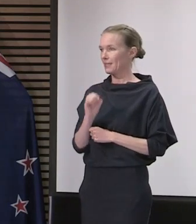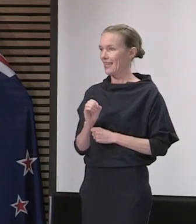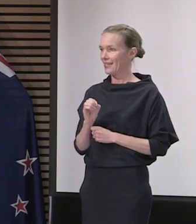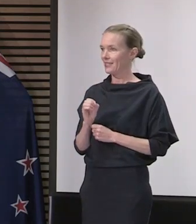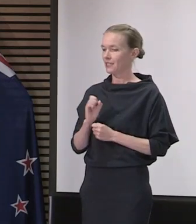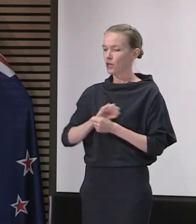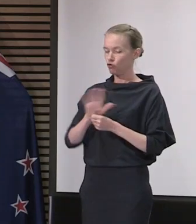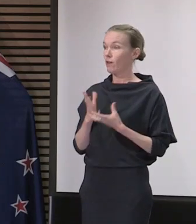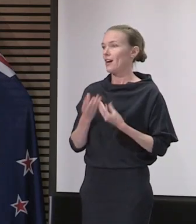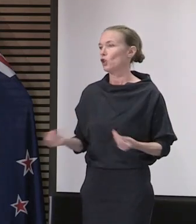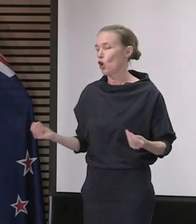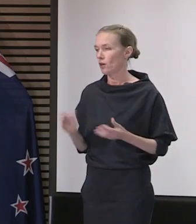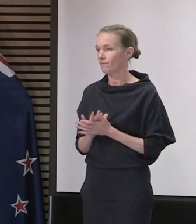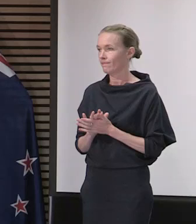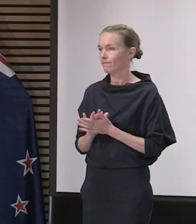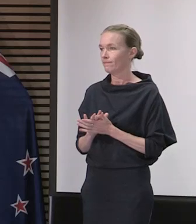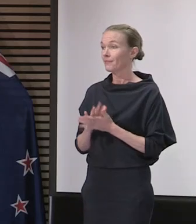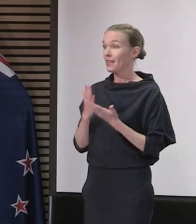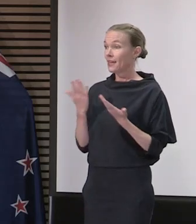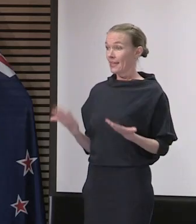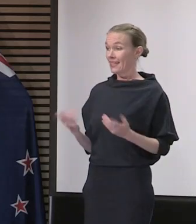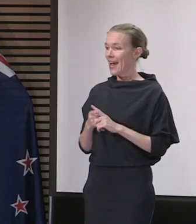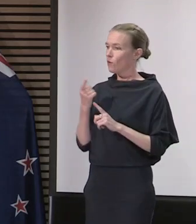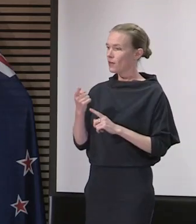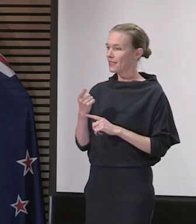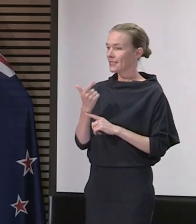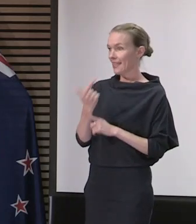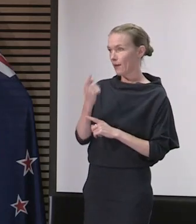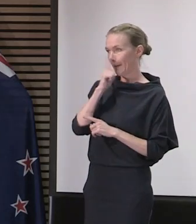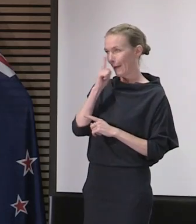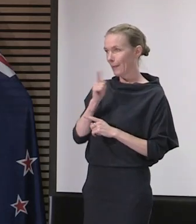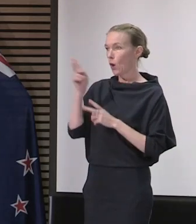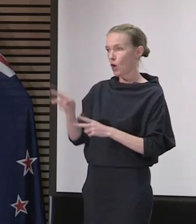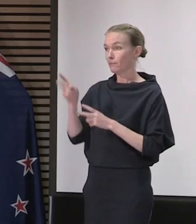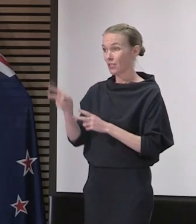recovered. Today, there are